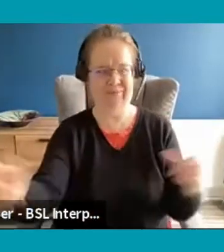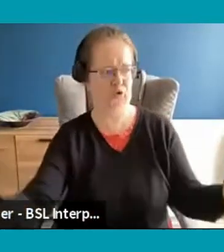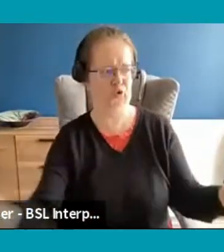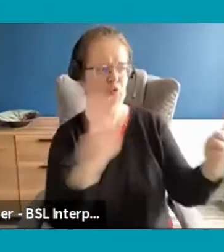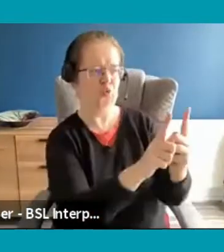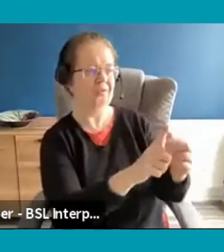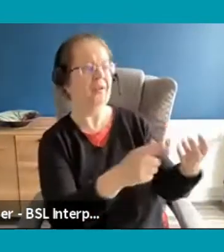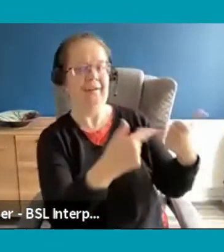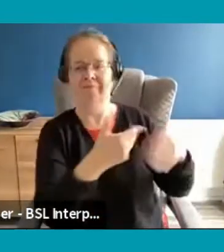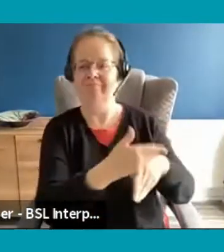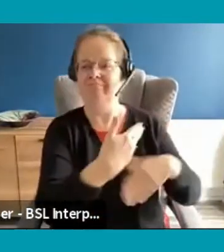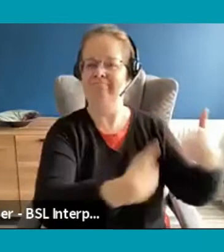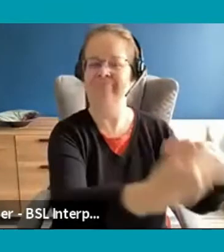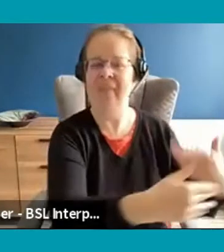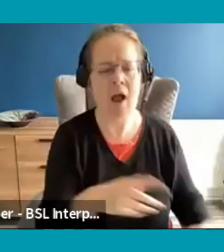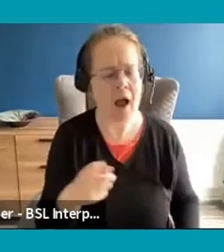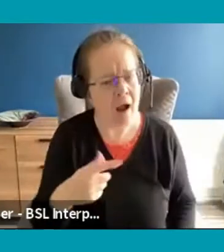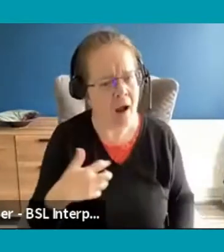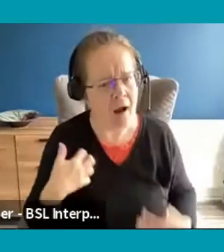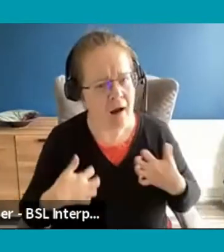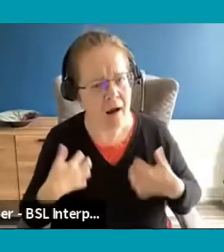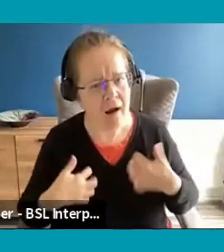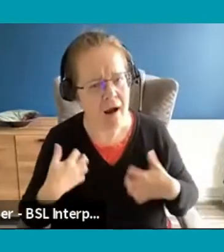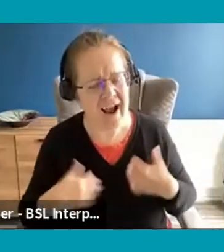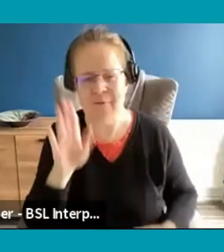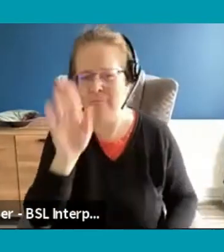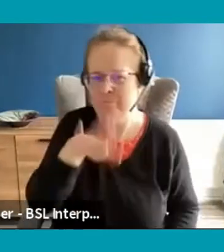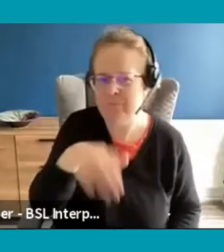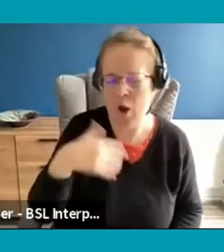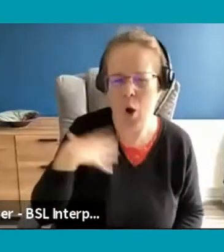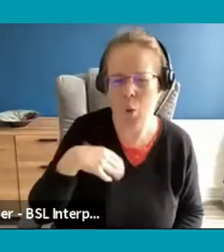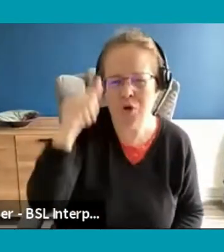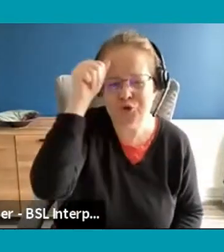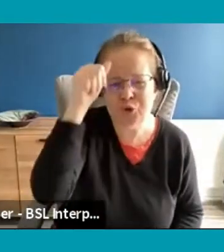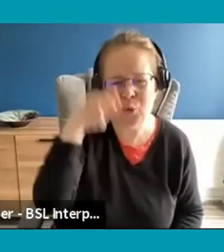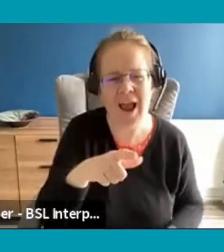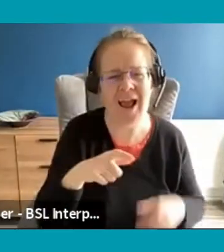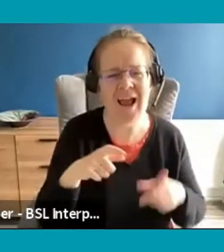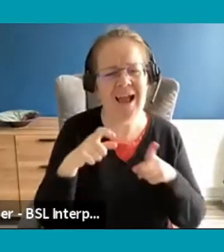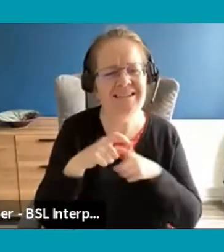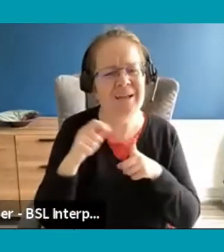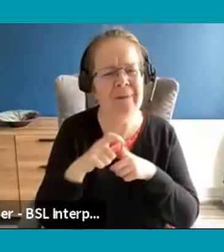I I'm I'm curious right? I want to know how large is your organization?